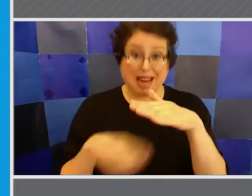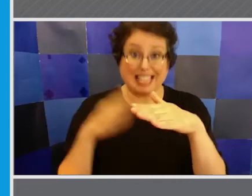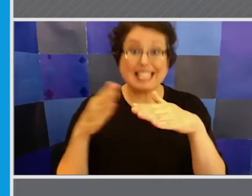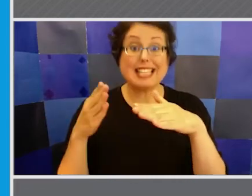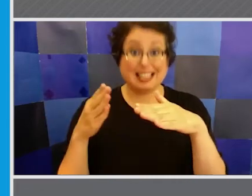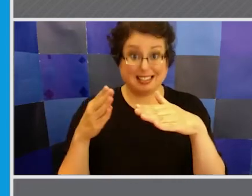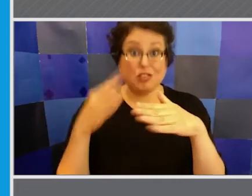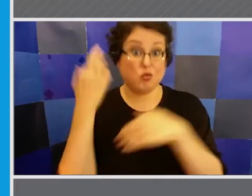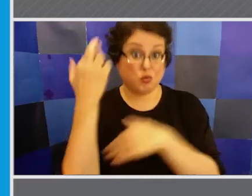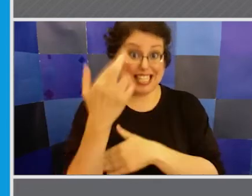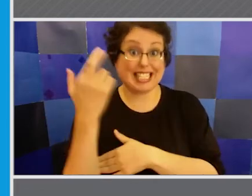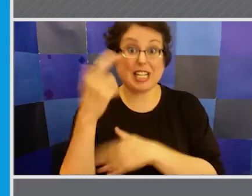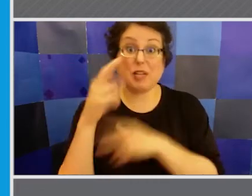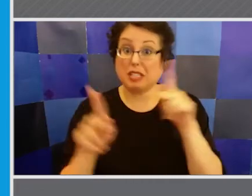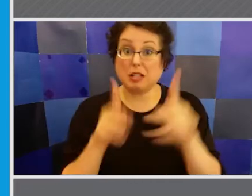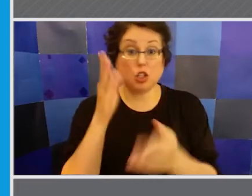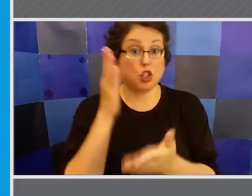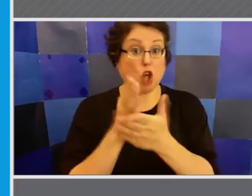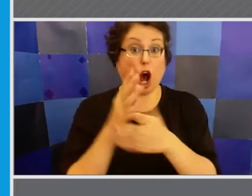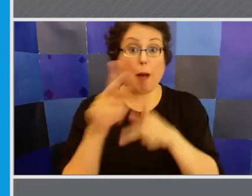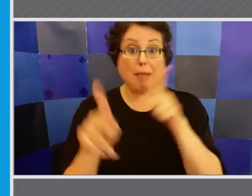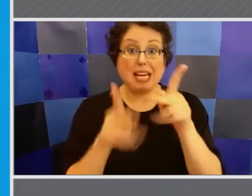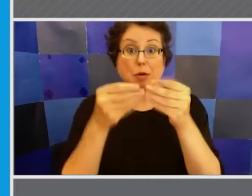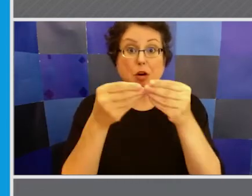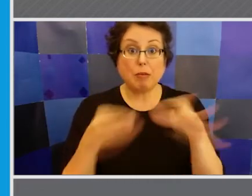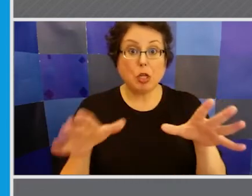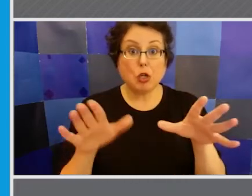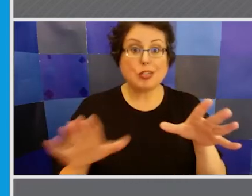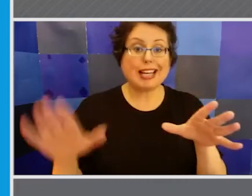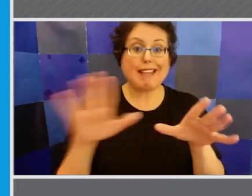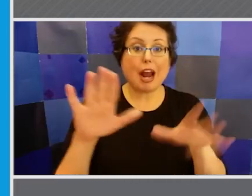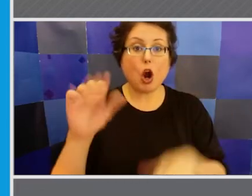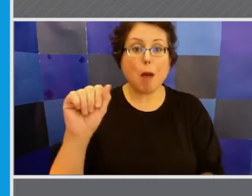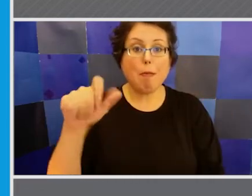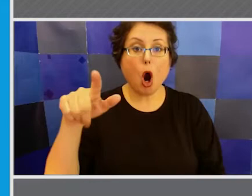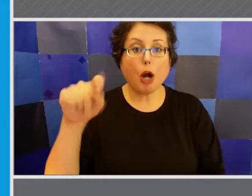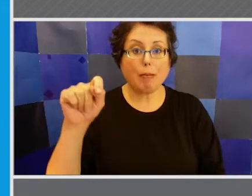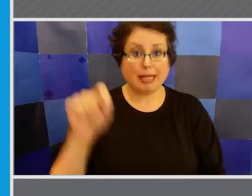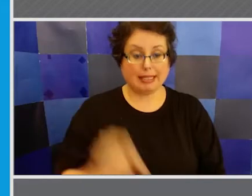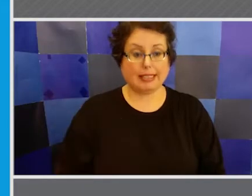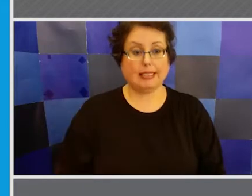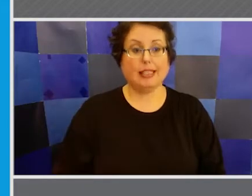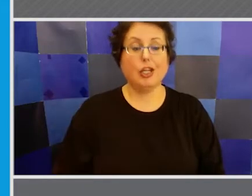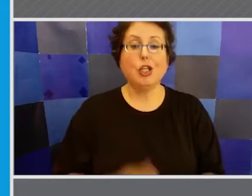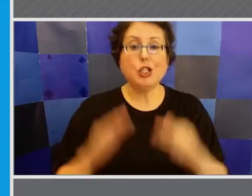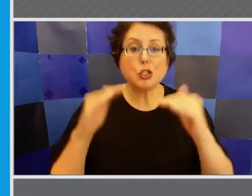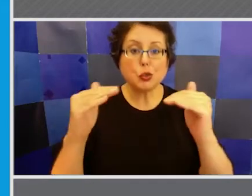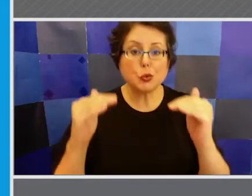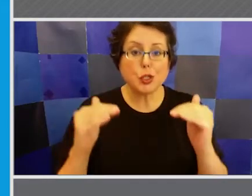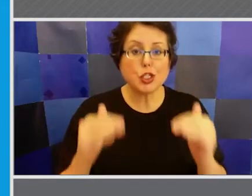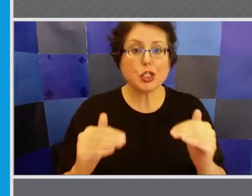their apartments. So, reduce the level of potential homelessness.